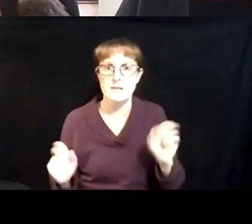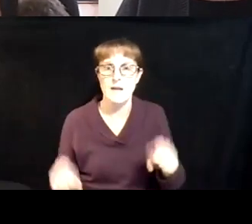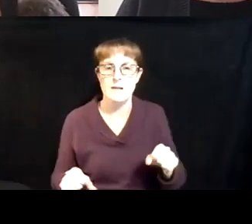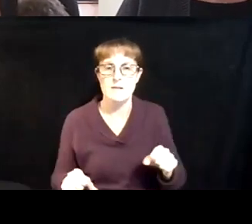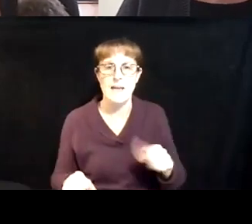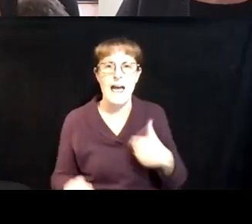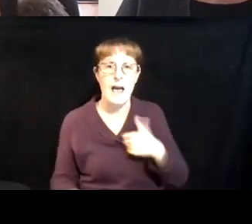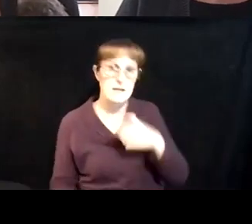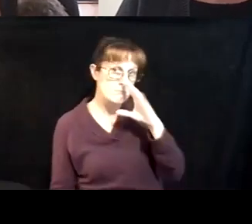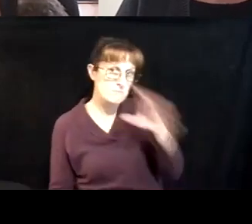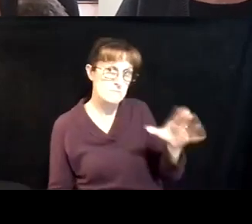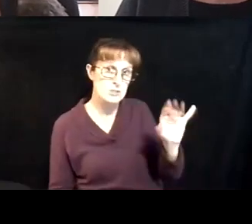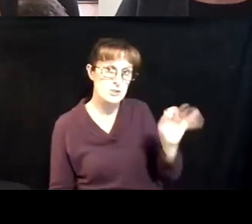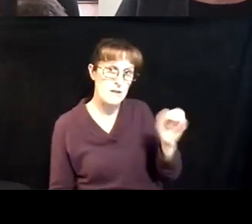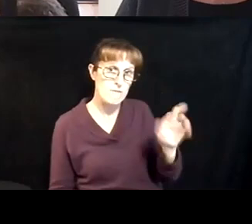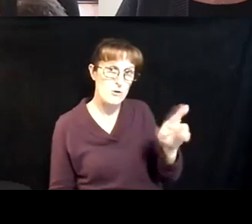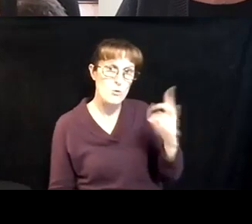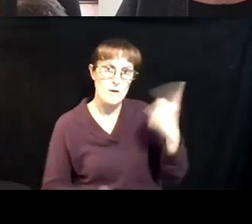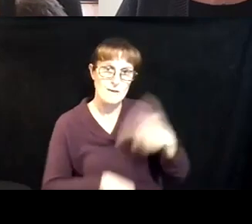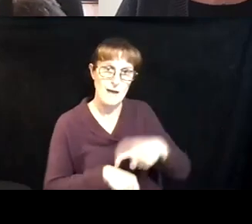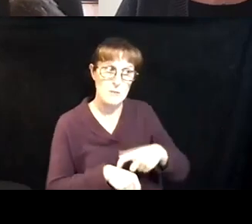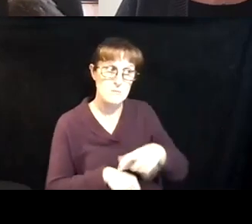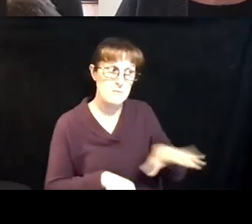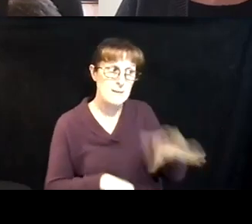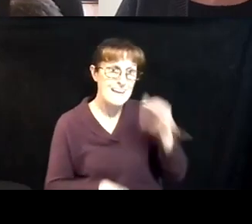if we get the FDA to ban electric shock,